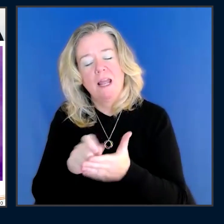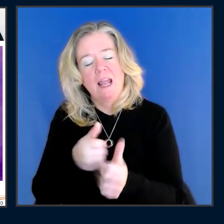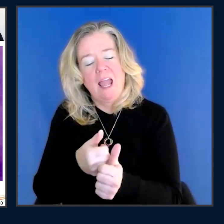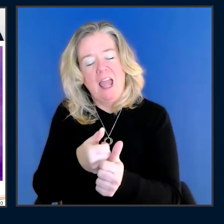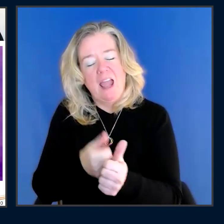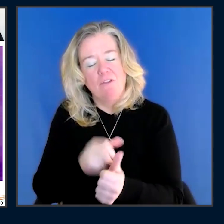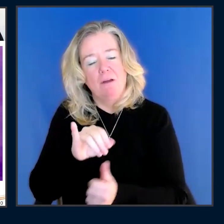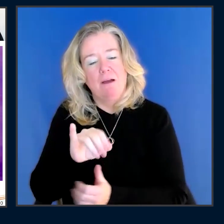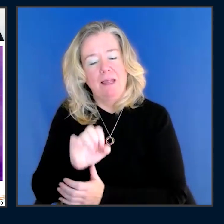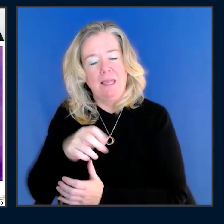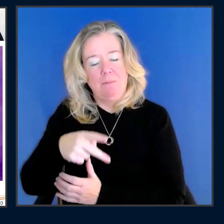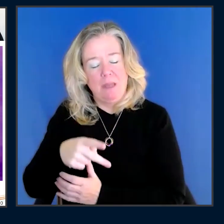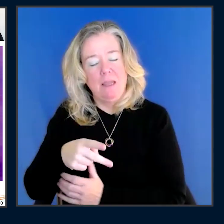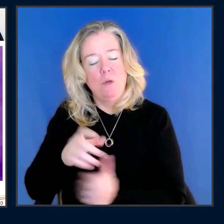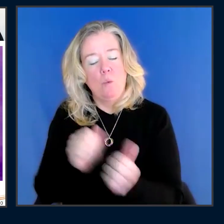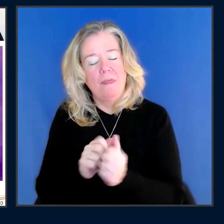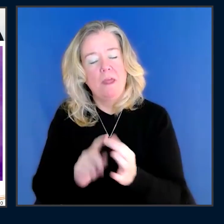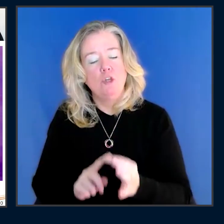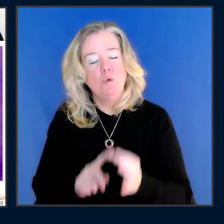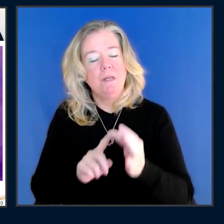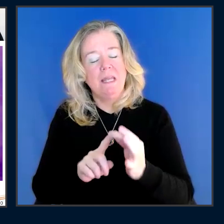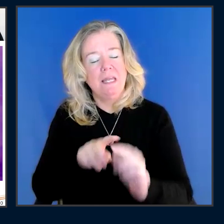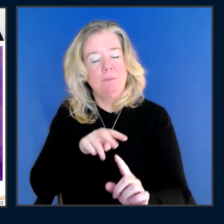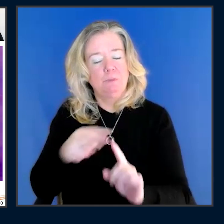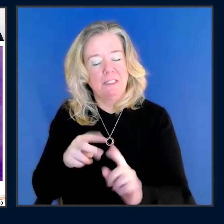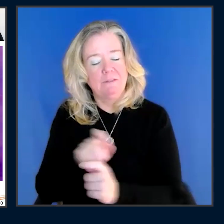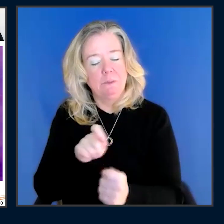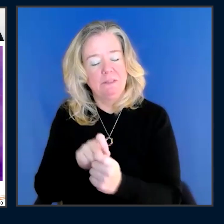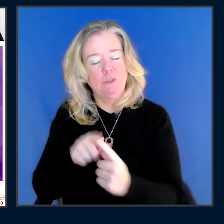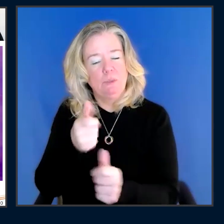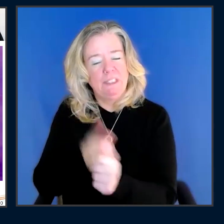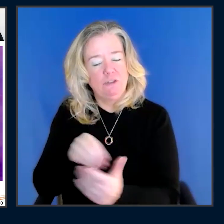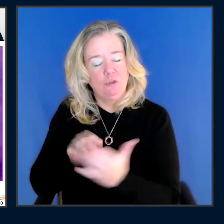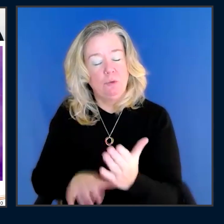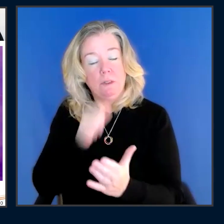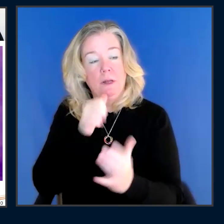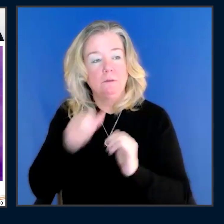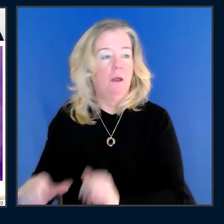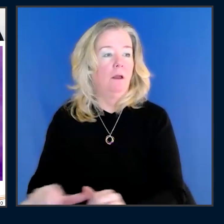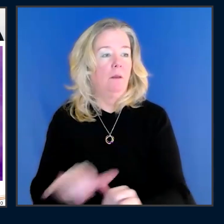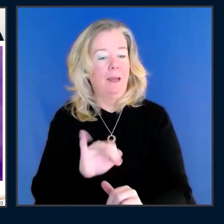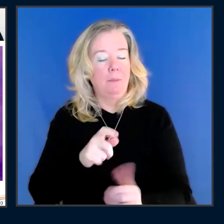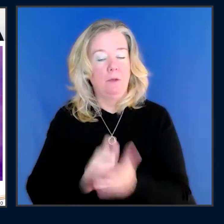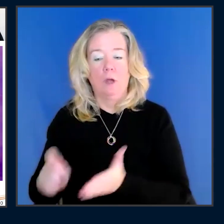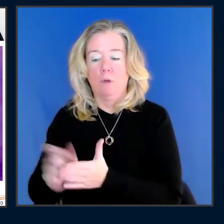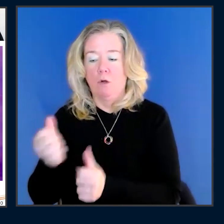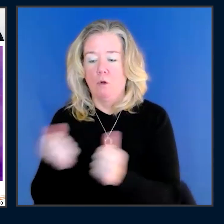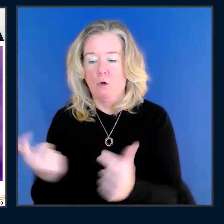writing every IEP uniquely and specific to each student.